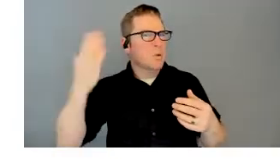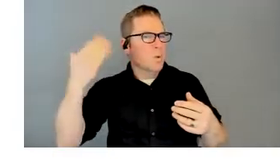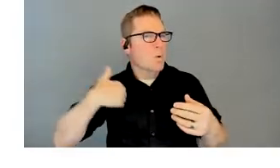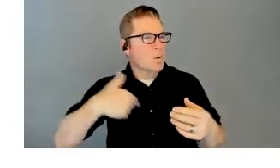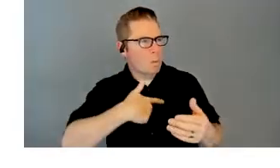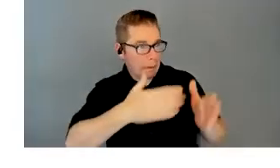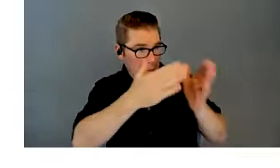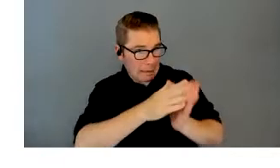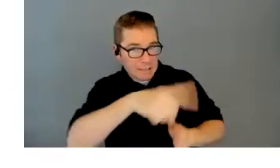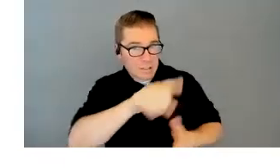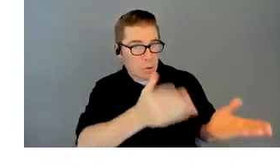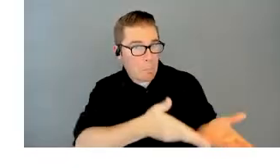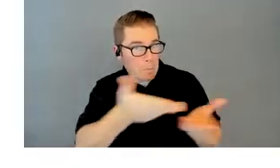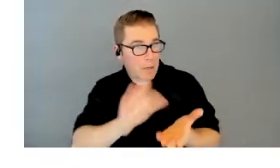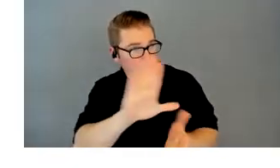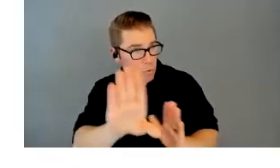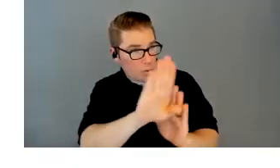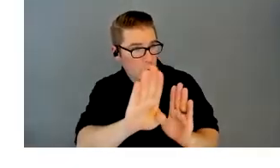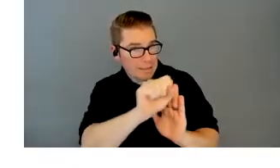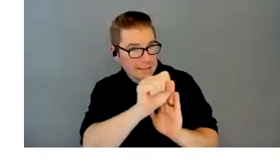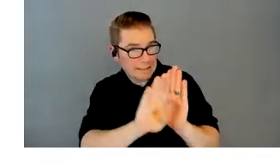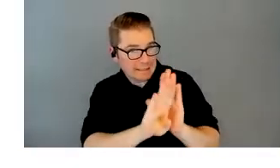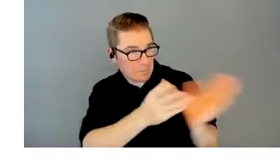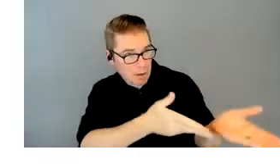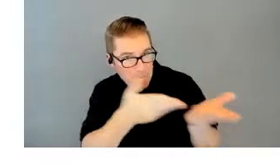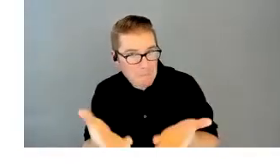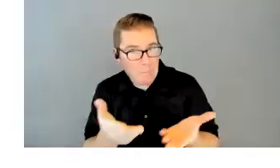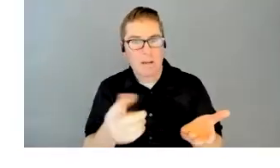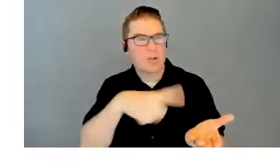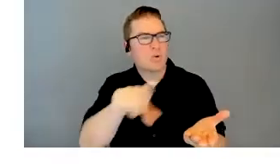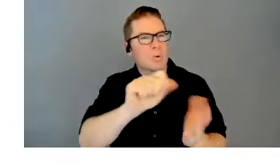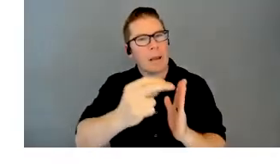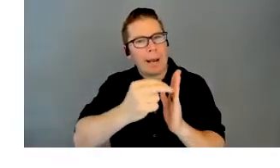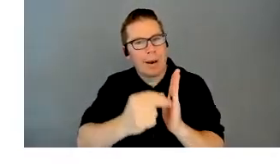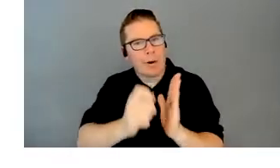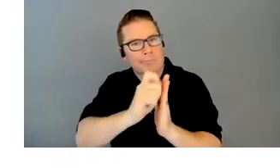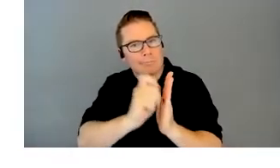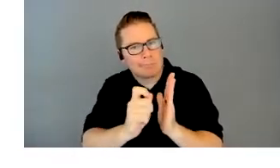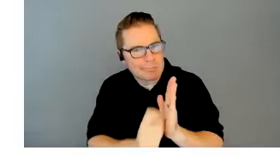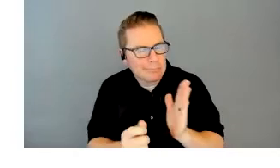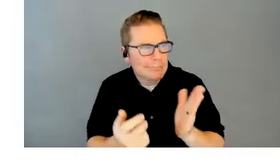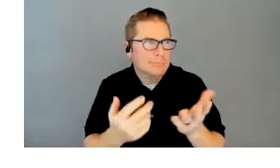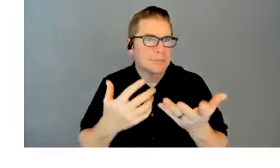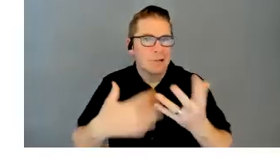adding to or marking out some things that might, may or may not